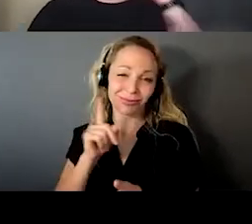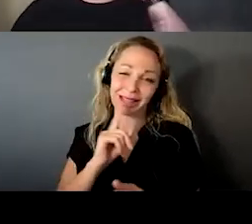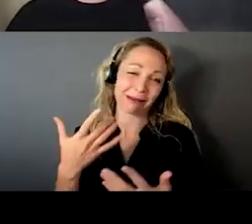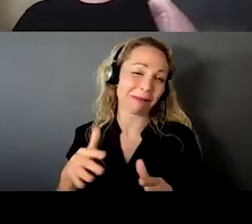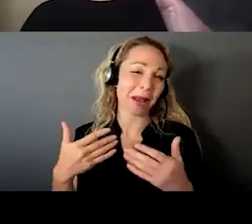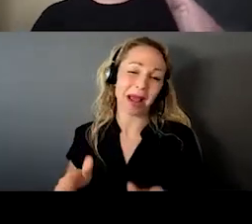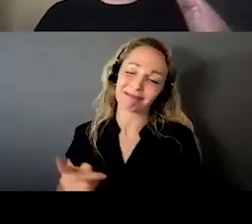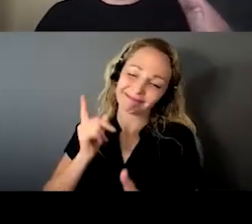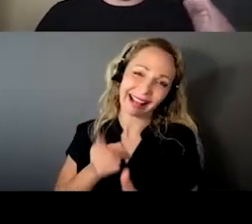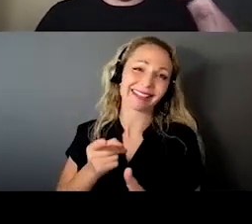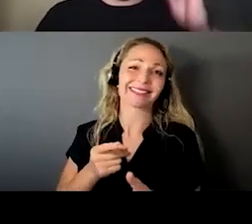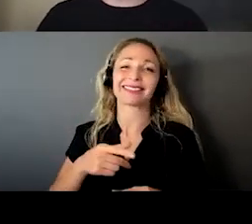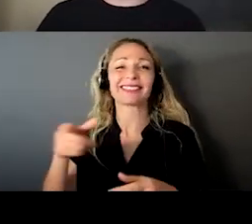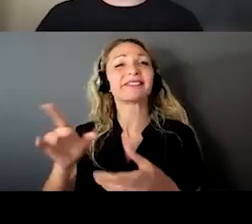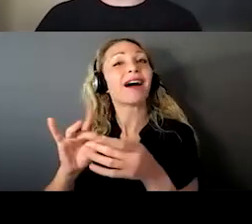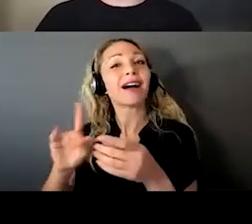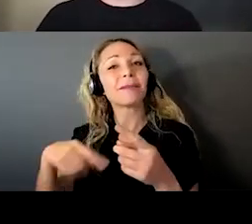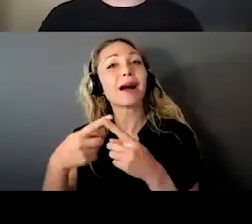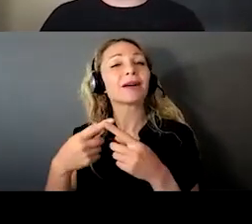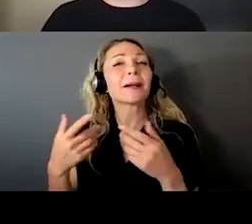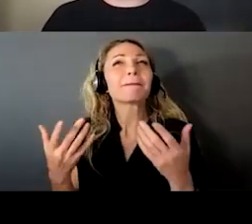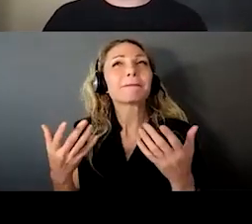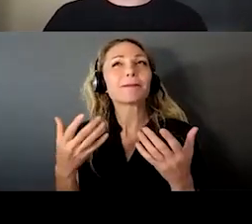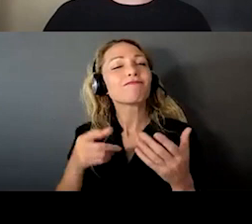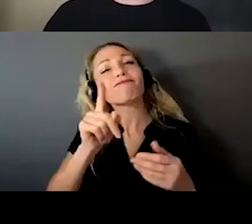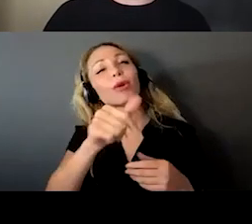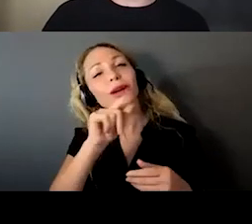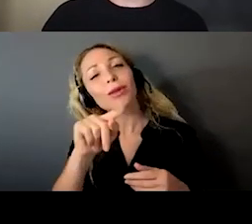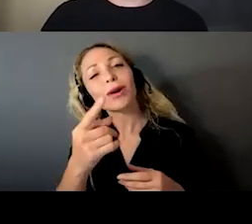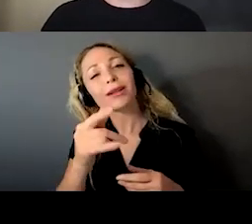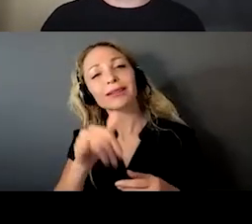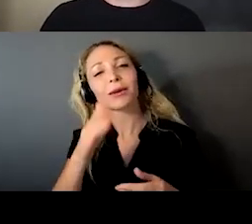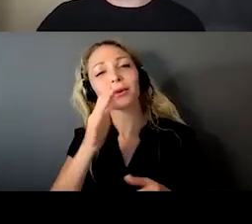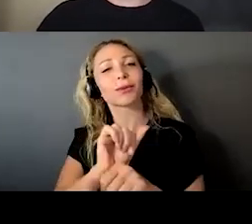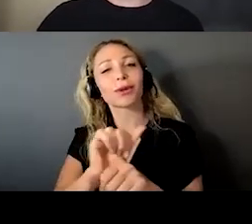YOU'RE NOT THE ONLY ONE WORKING WITH THE CUSTOM OBJECTS FILLING IN THE DATA, ETC.